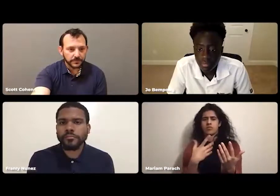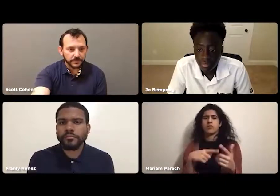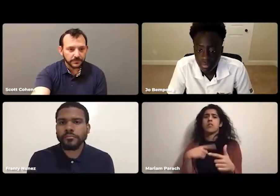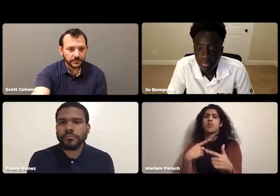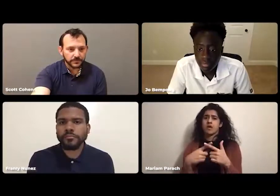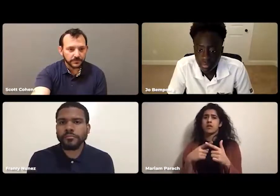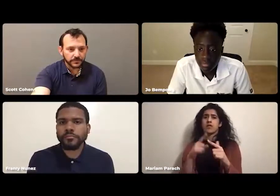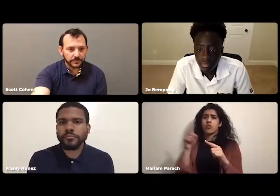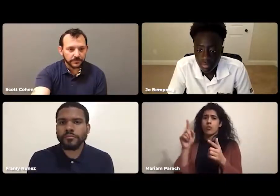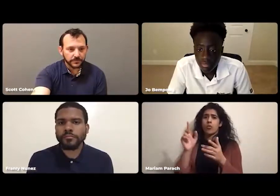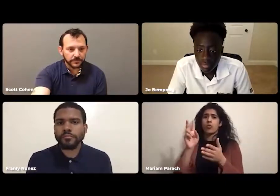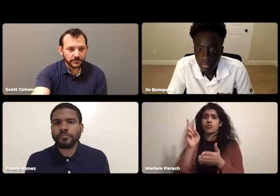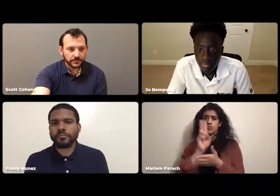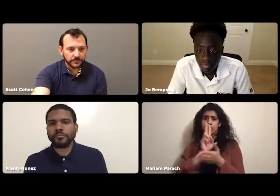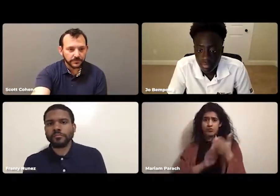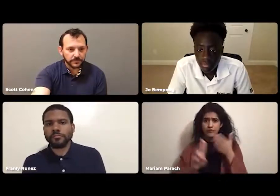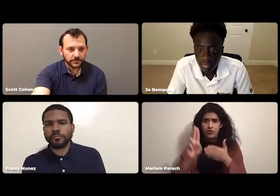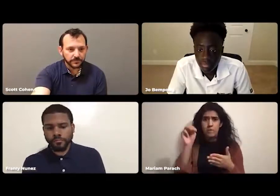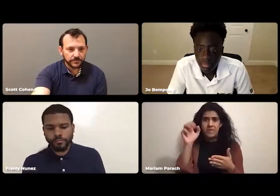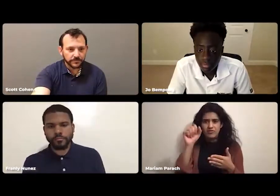But, the majority were still white.